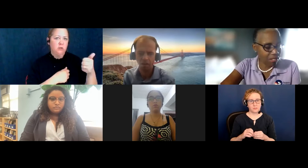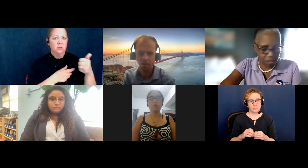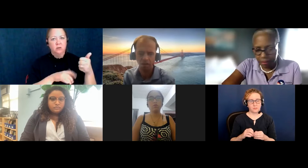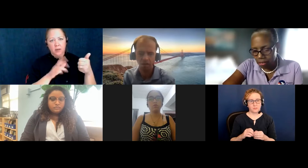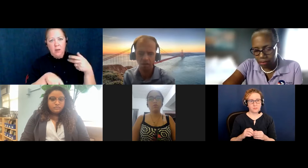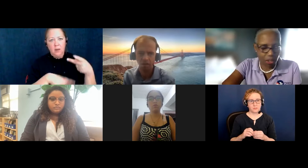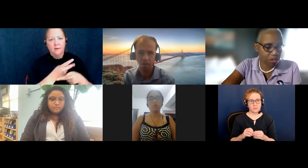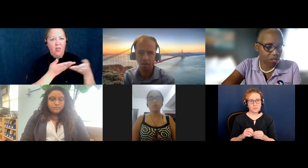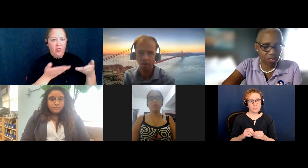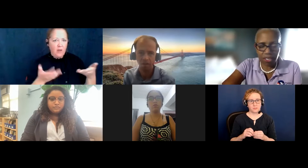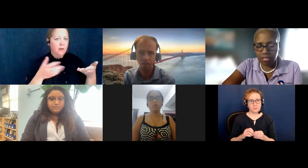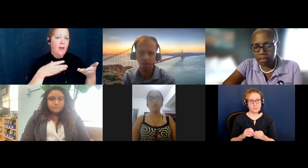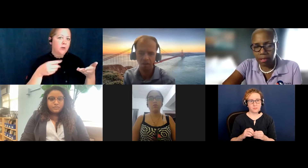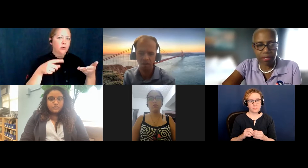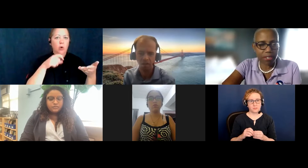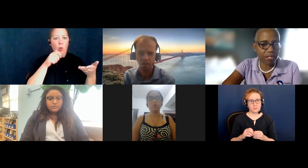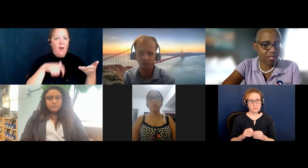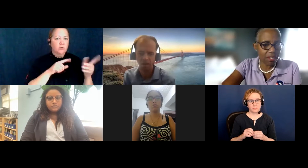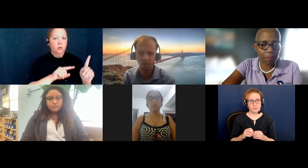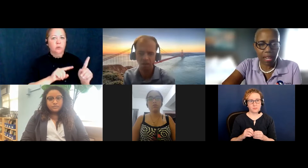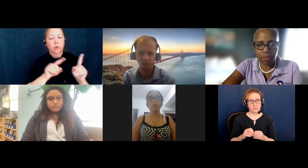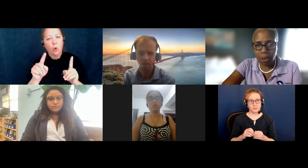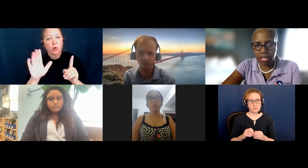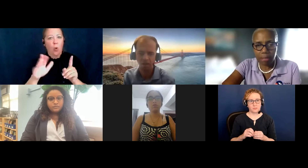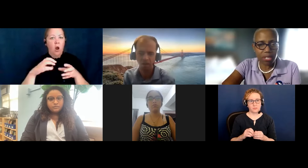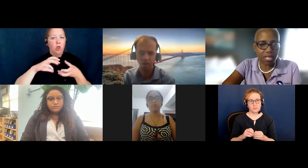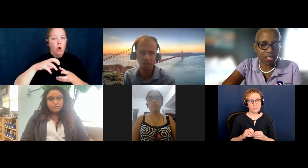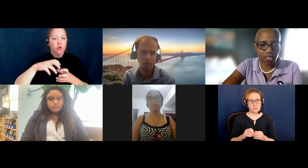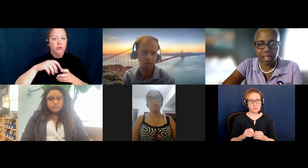have to go and do your laundry in the river. You may have a washing machine and a dryer.